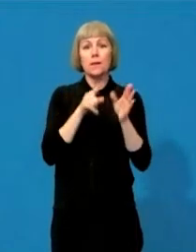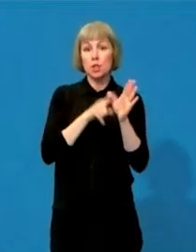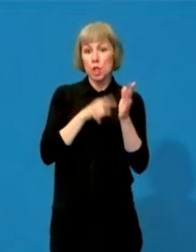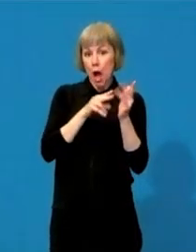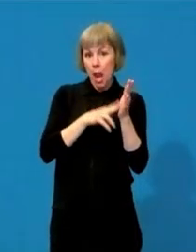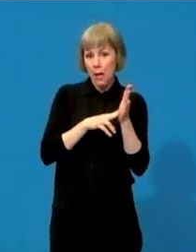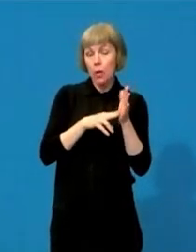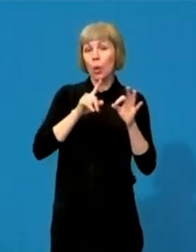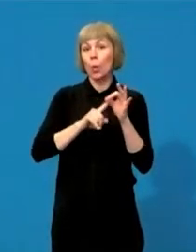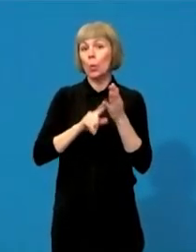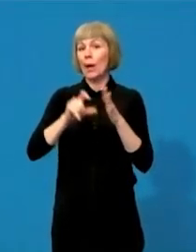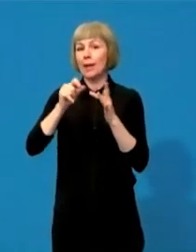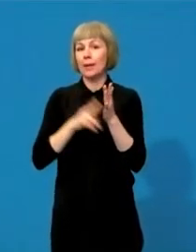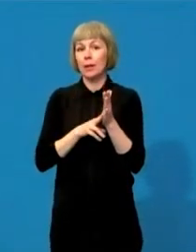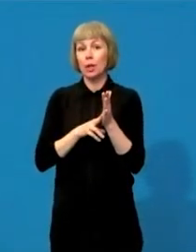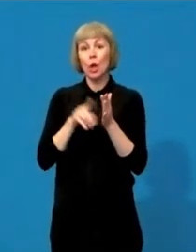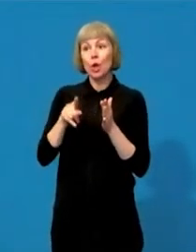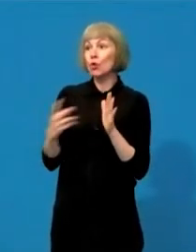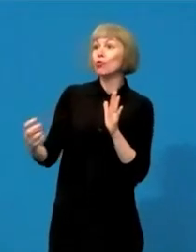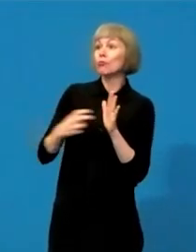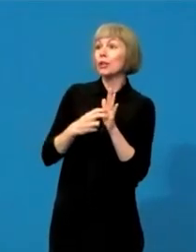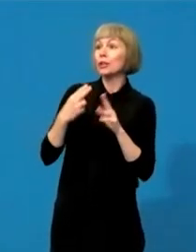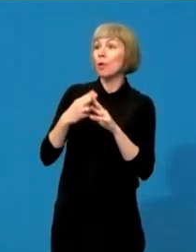NDIS because you didn't want to put them through another assessment.